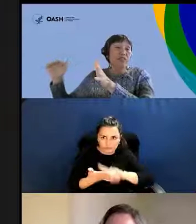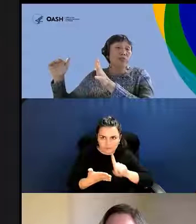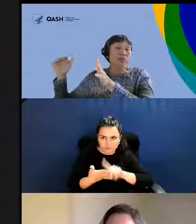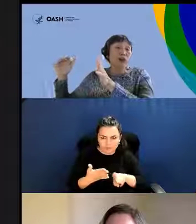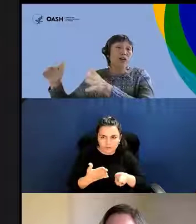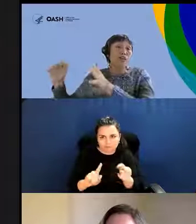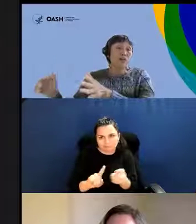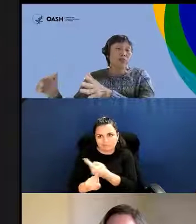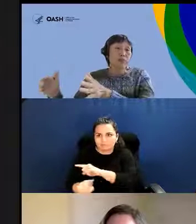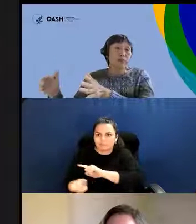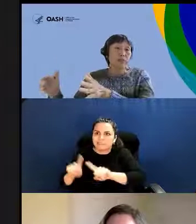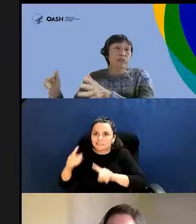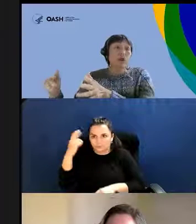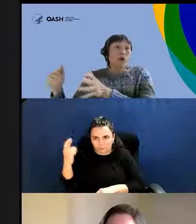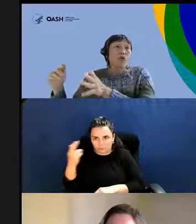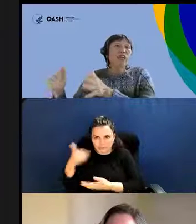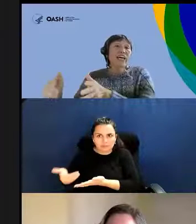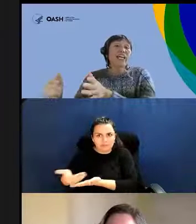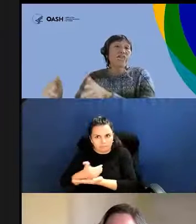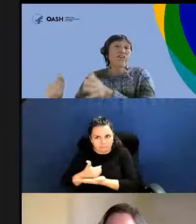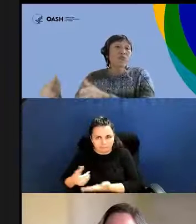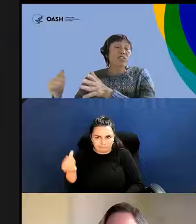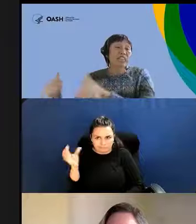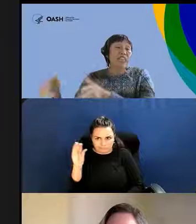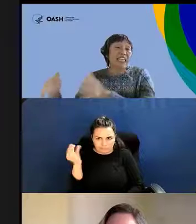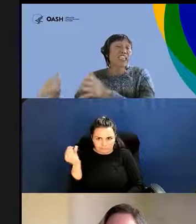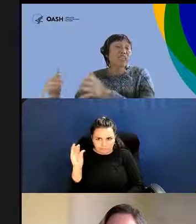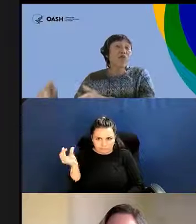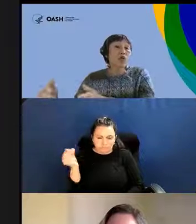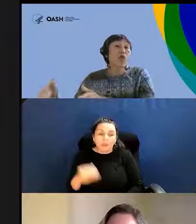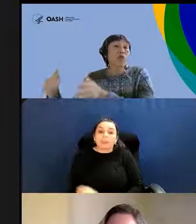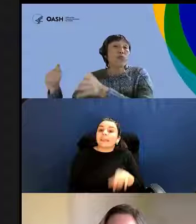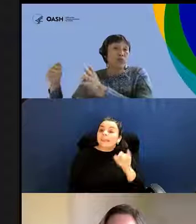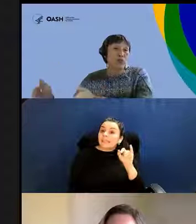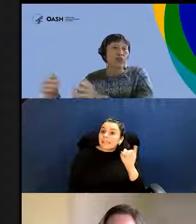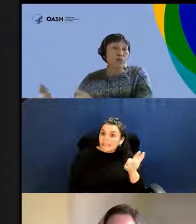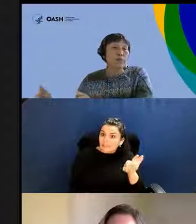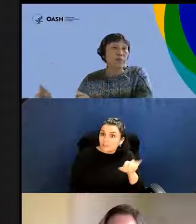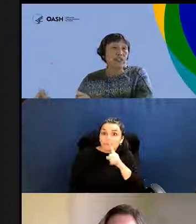for non-research purposes. Or if it was collected for research purpose,